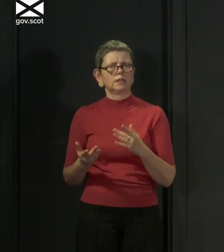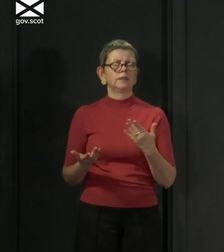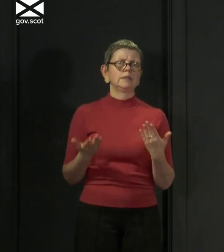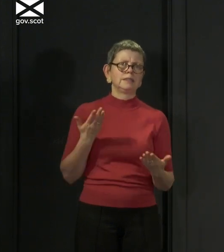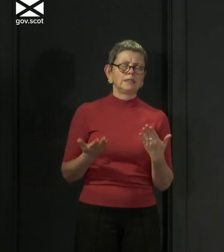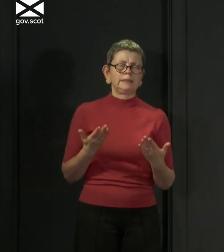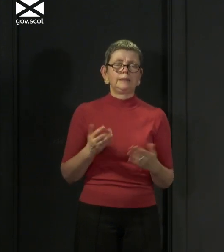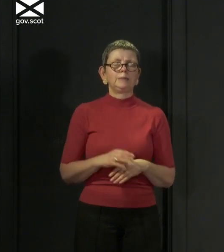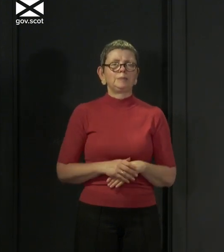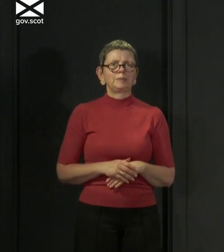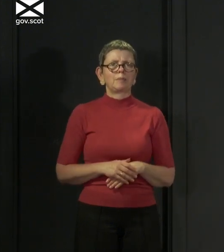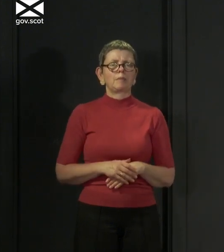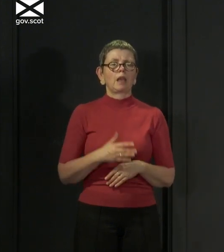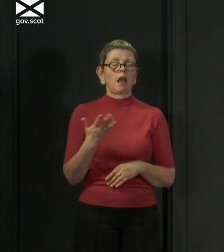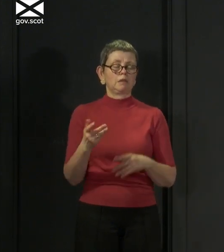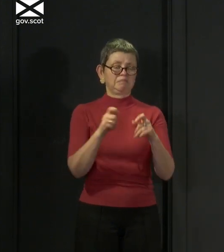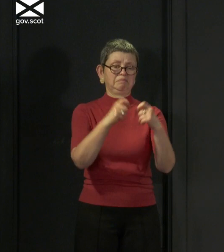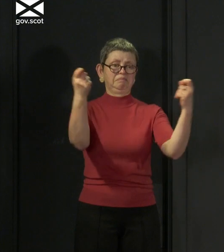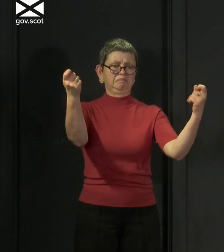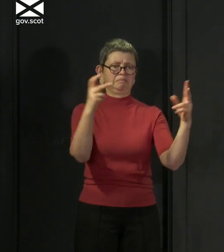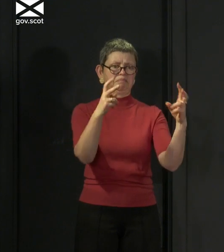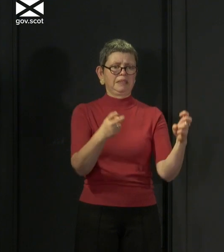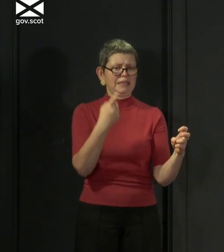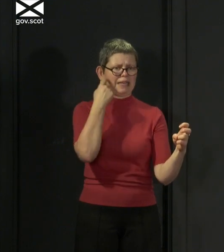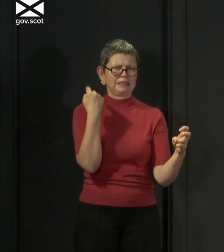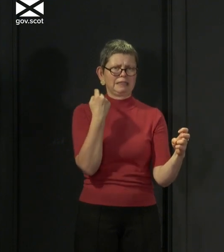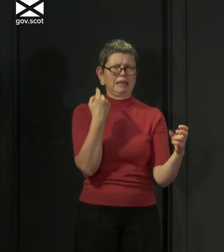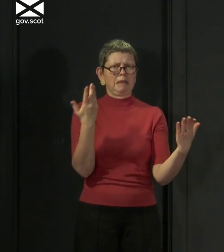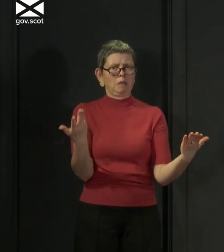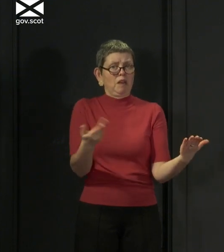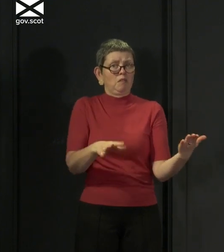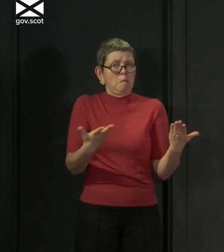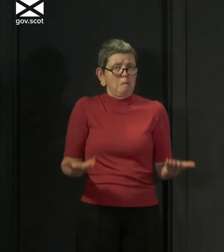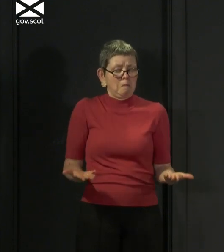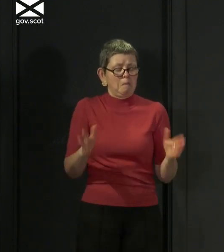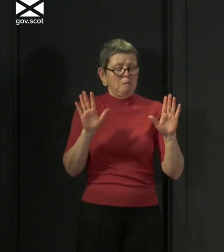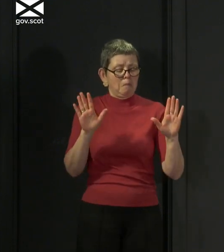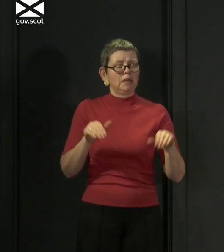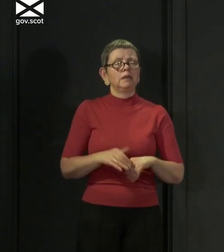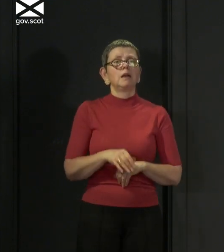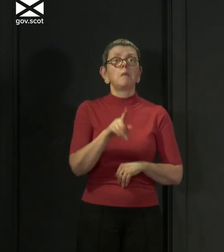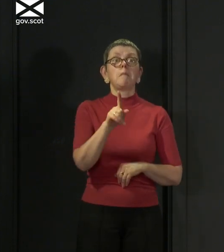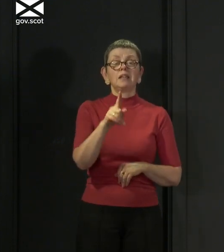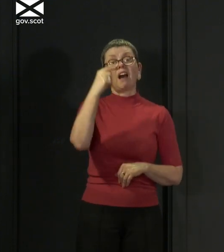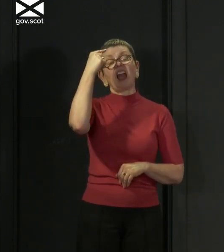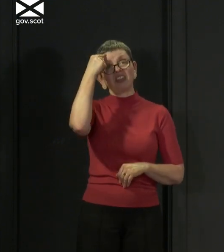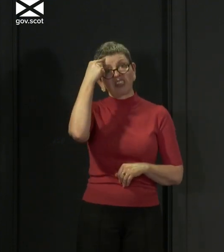on where they came from and why, I would anticipate that in the immediate term, as in Sunday through